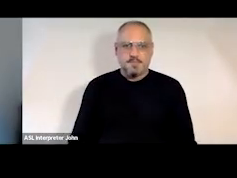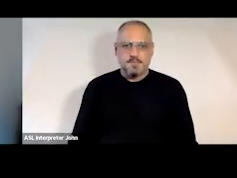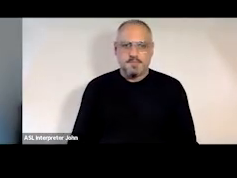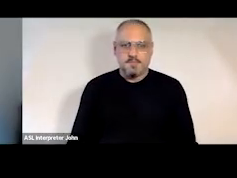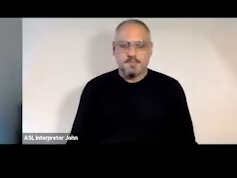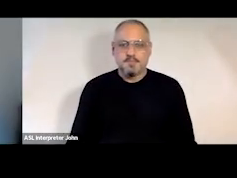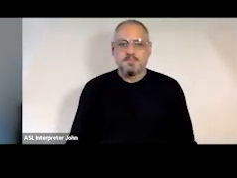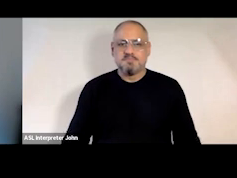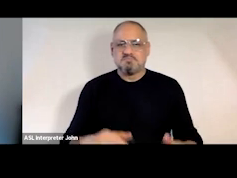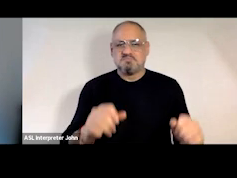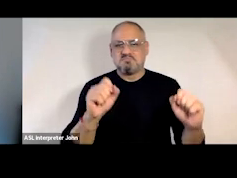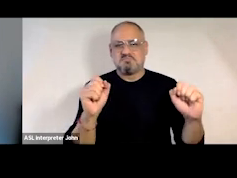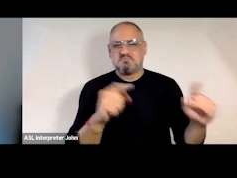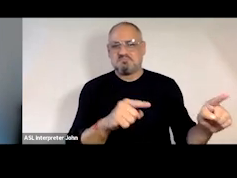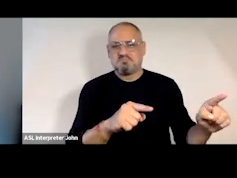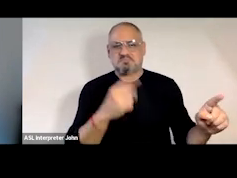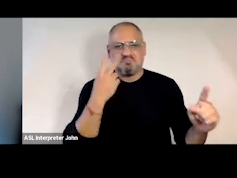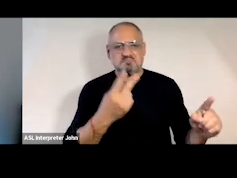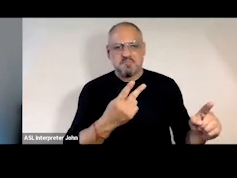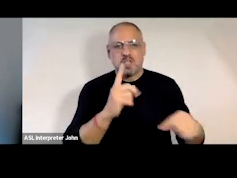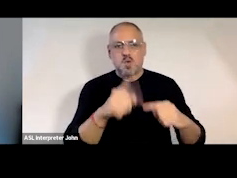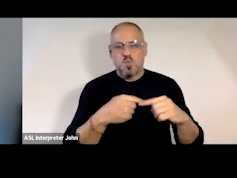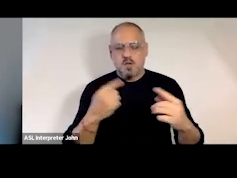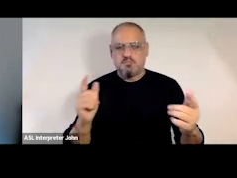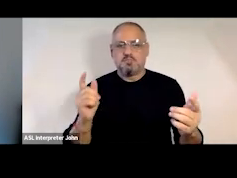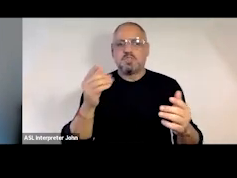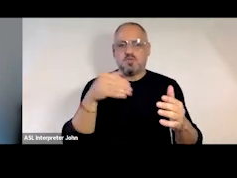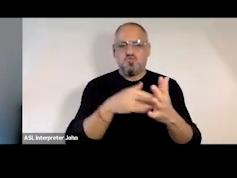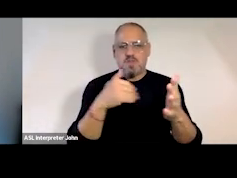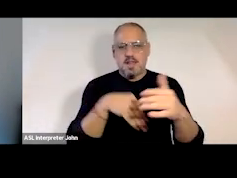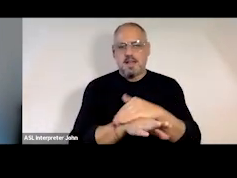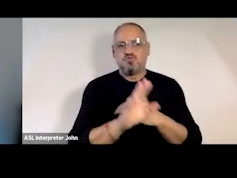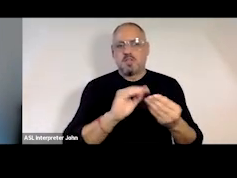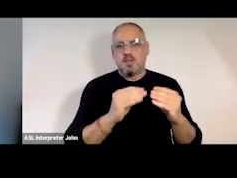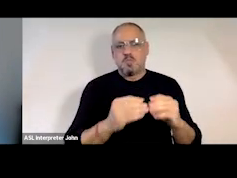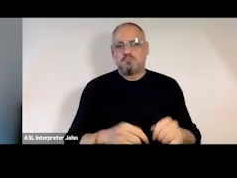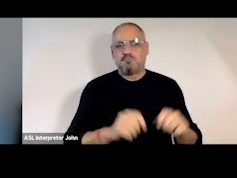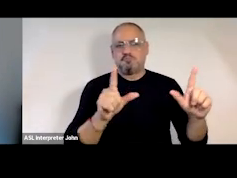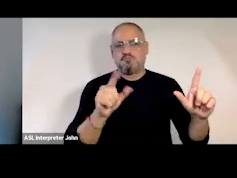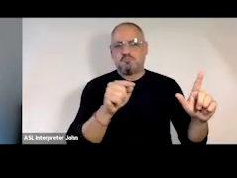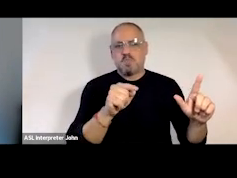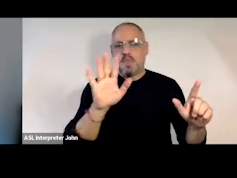And here's a screenshot of what you'll see when you eventually get to the reentry number screen on Social Security's website.